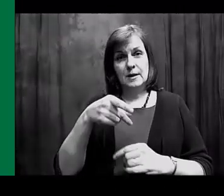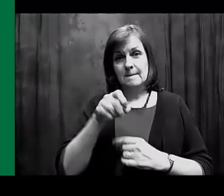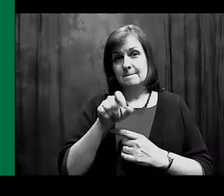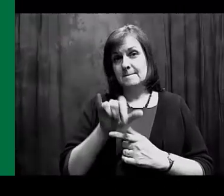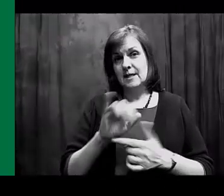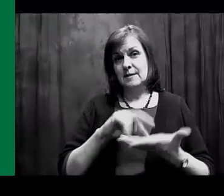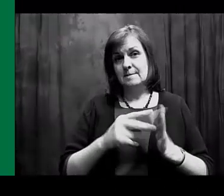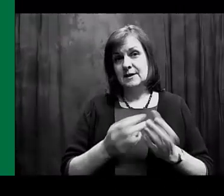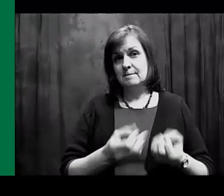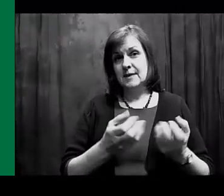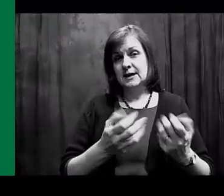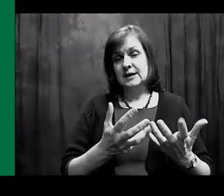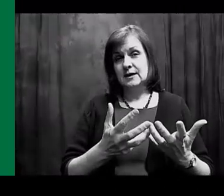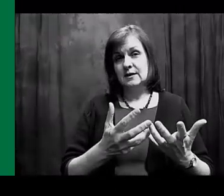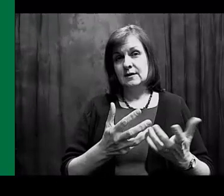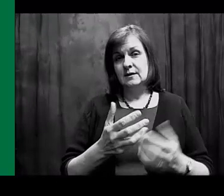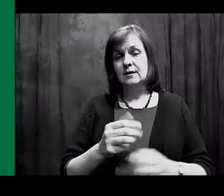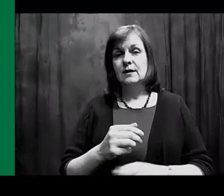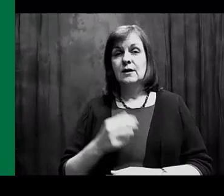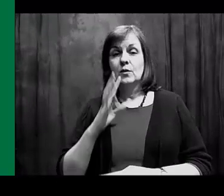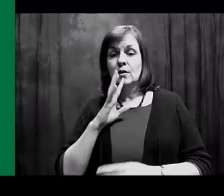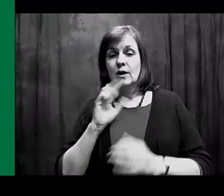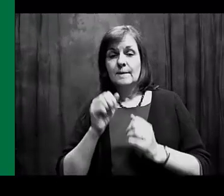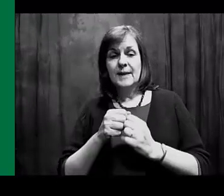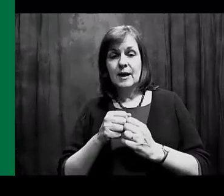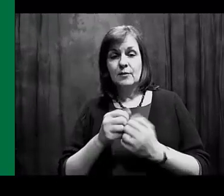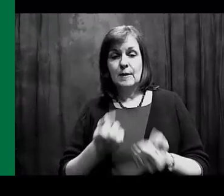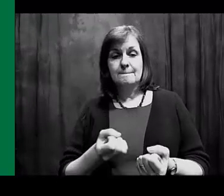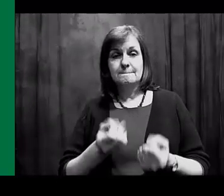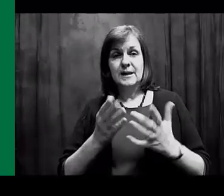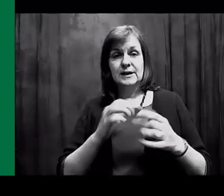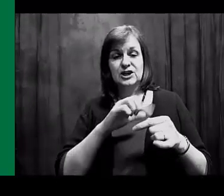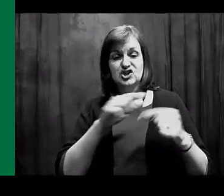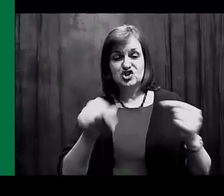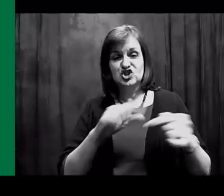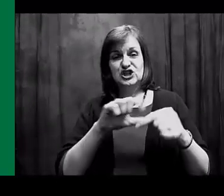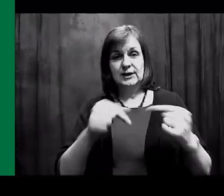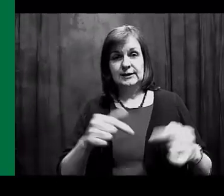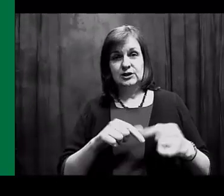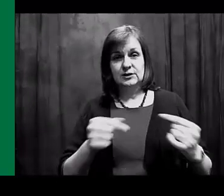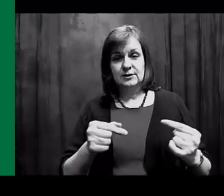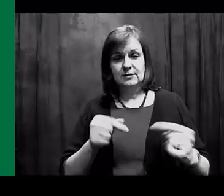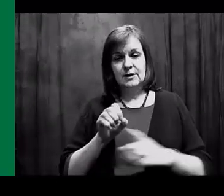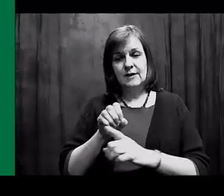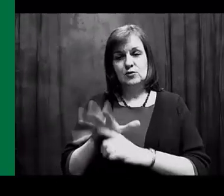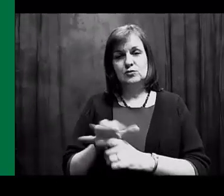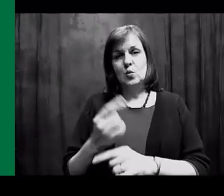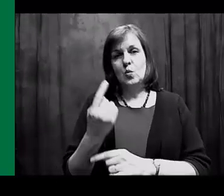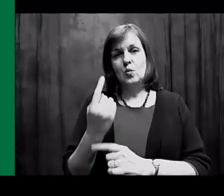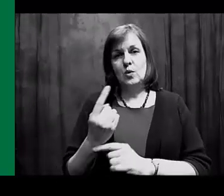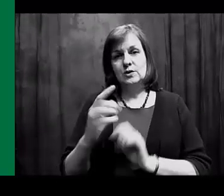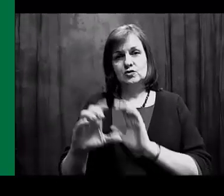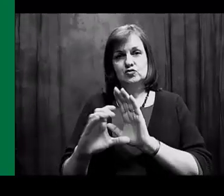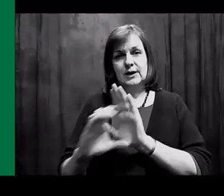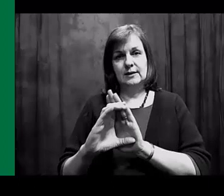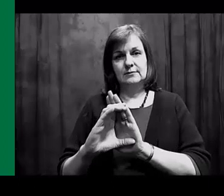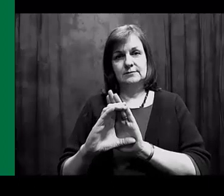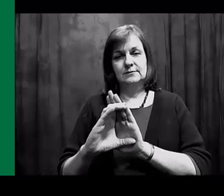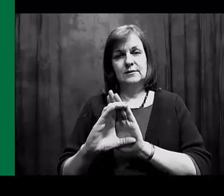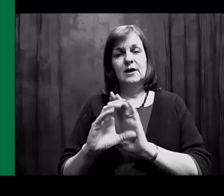poly is many so we're looking at many genes influencing one trait